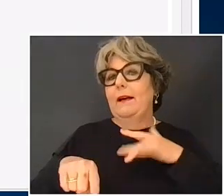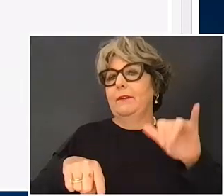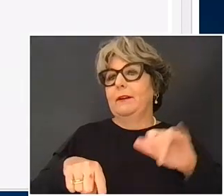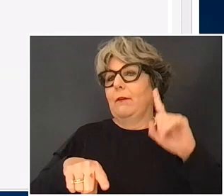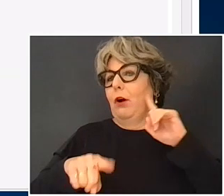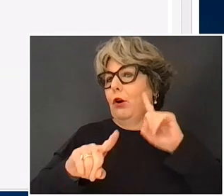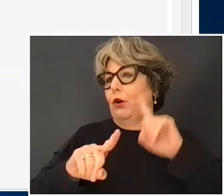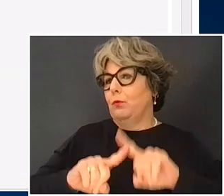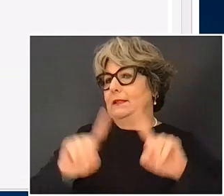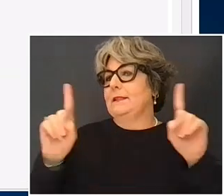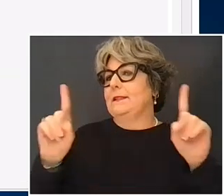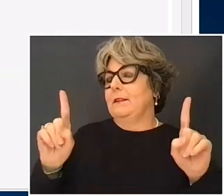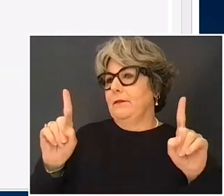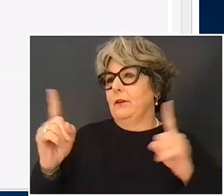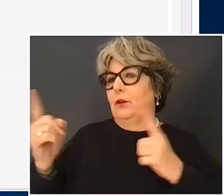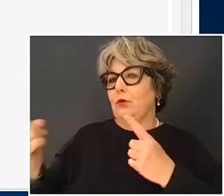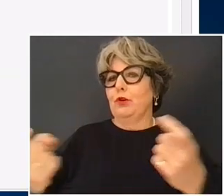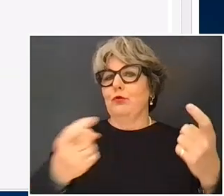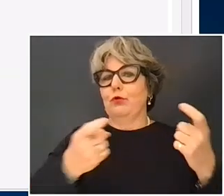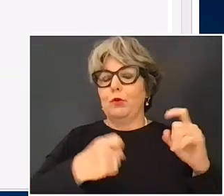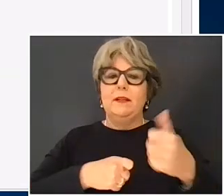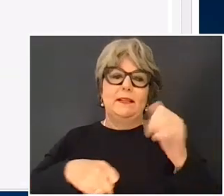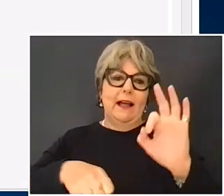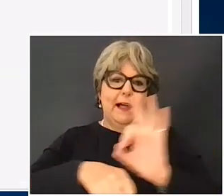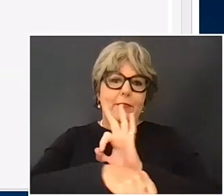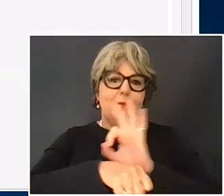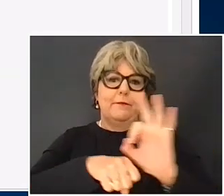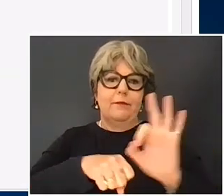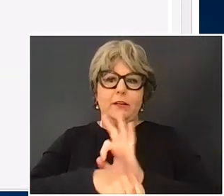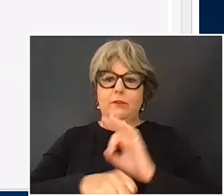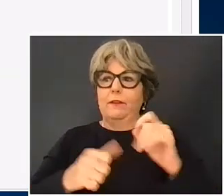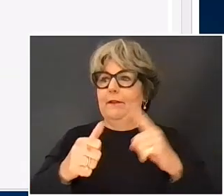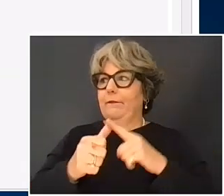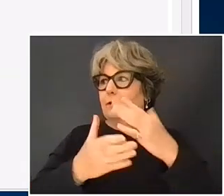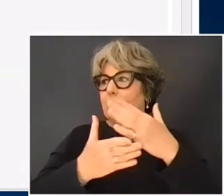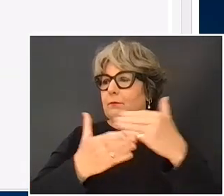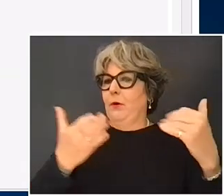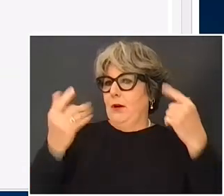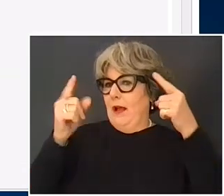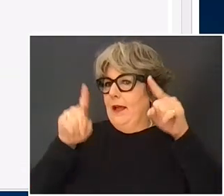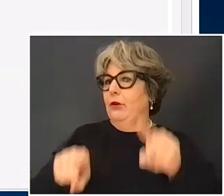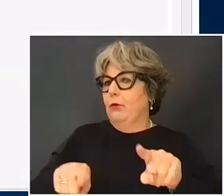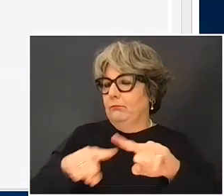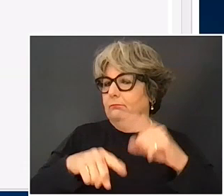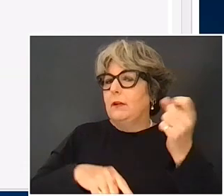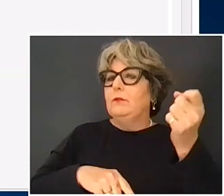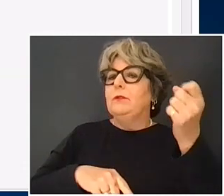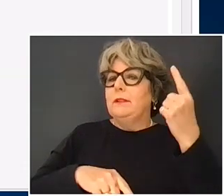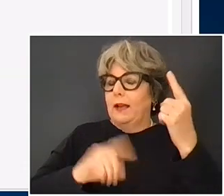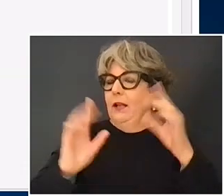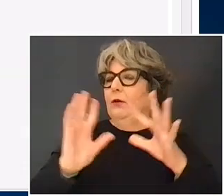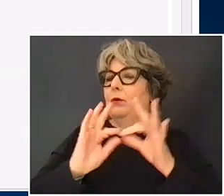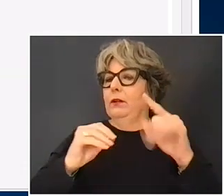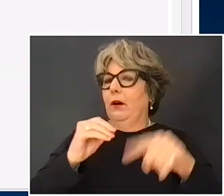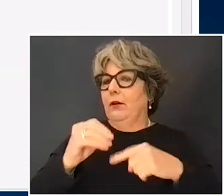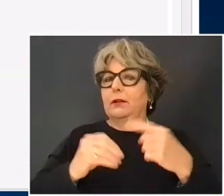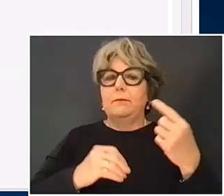recruiting and other functions and I don't the first part, which I agree with you and I understand, I think we talked about this, Robyn, you and I and others in 2019.